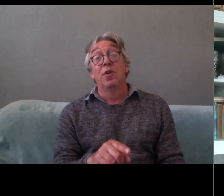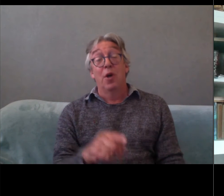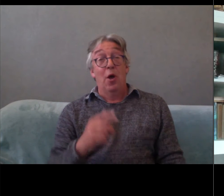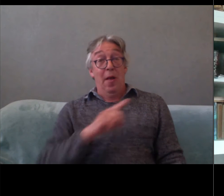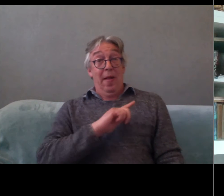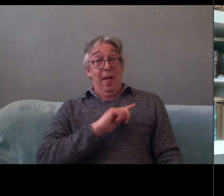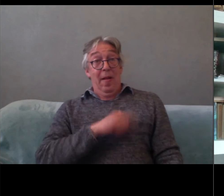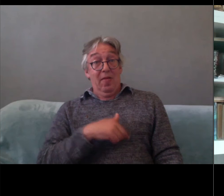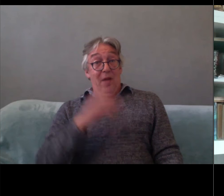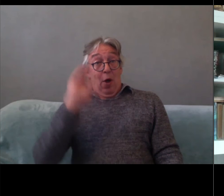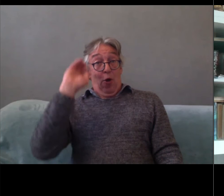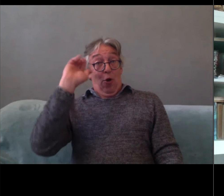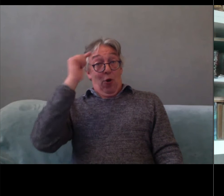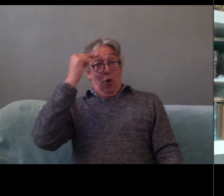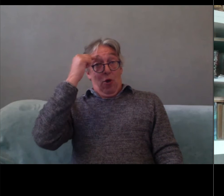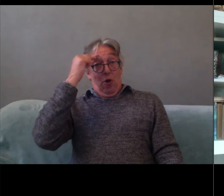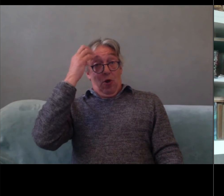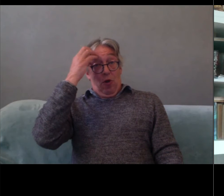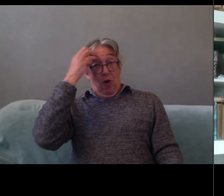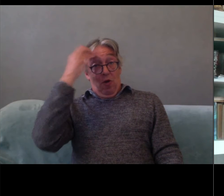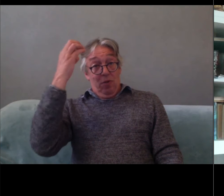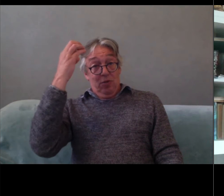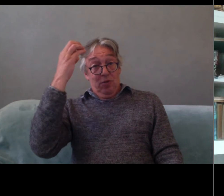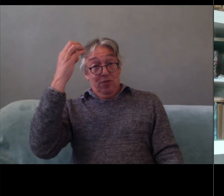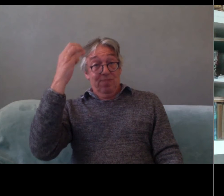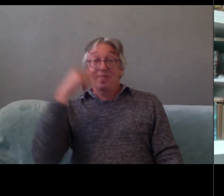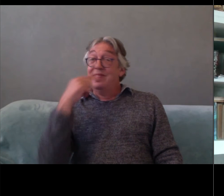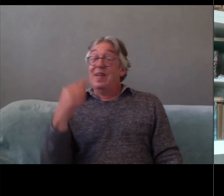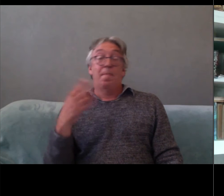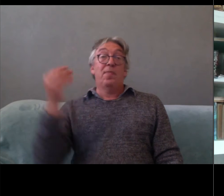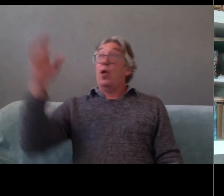all European money should be used for hitting the economy.